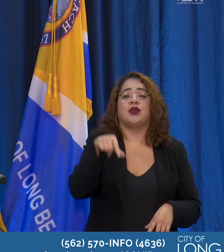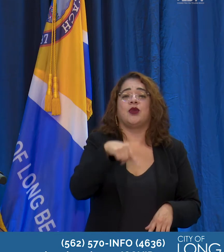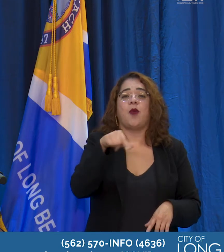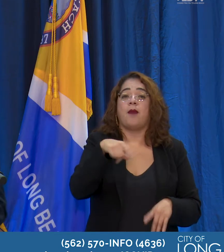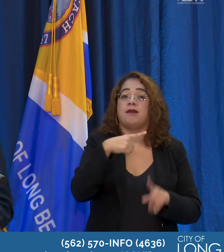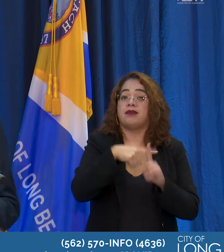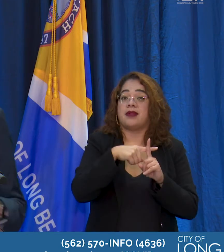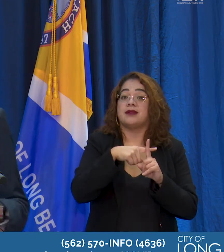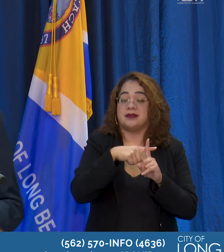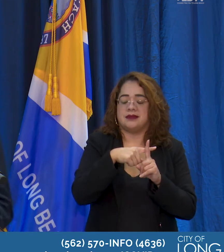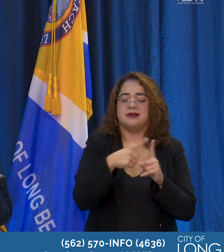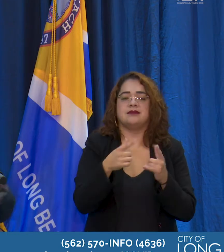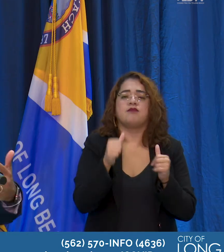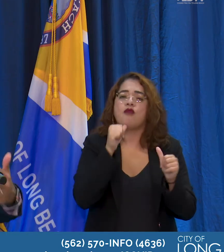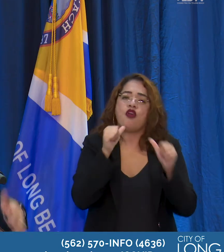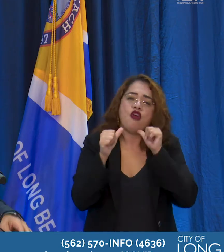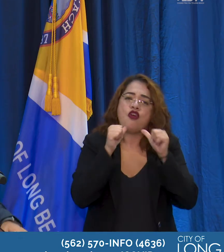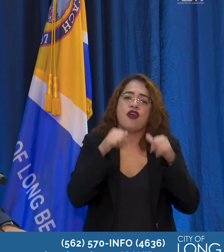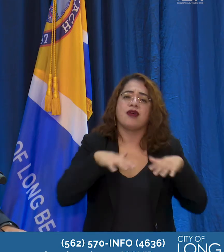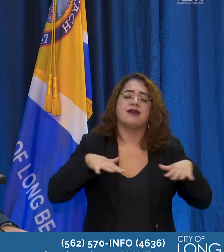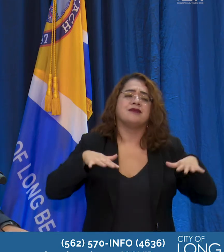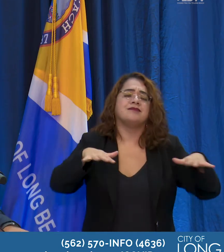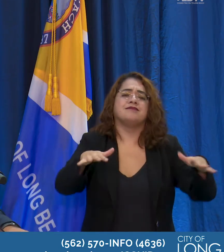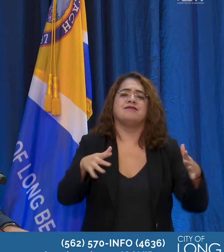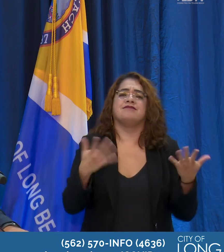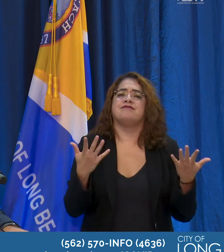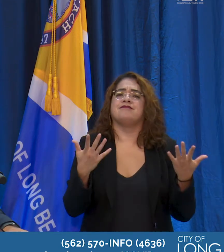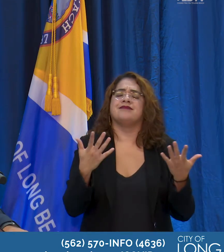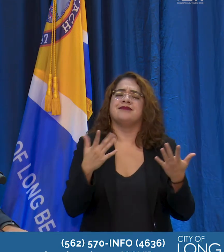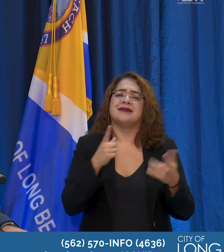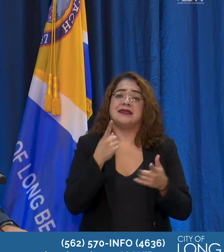Those are, those are the only safe spaces they have within the community.